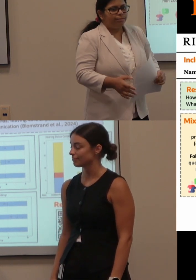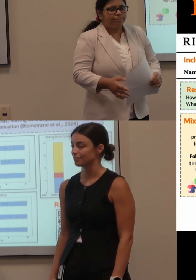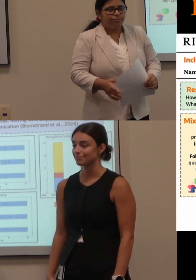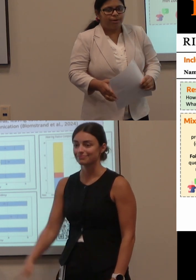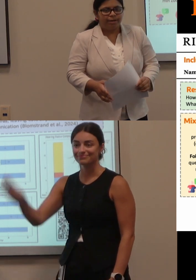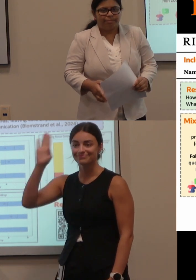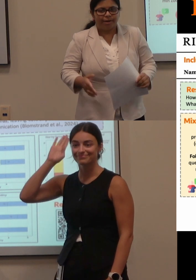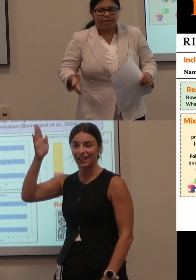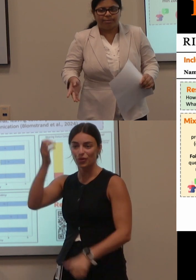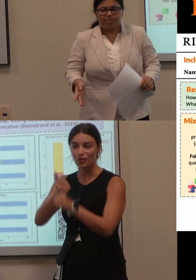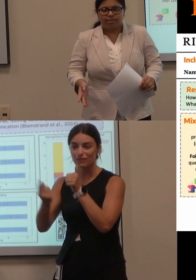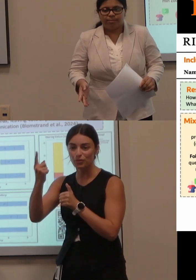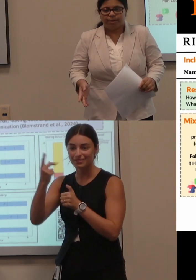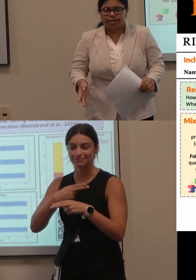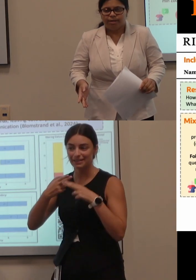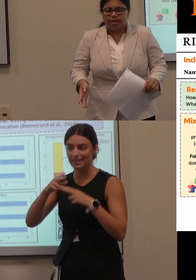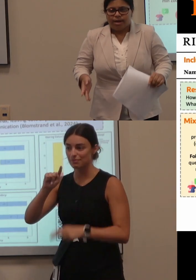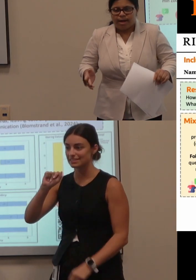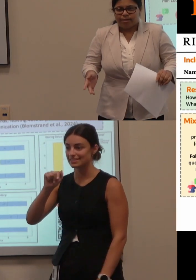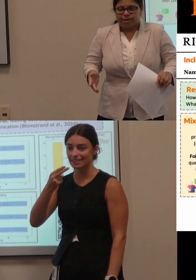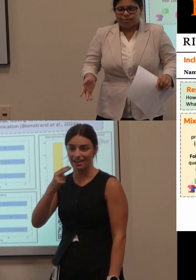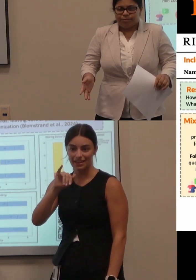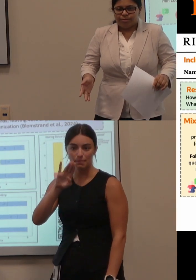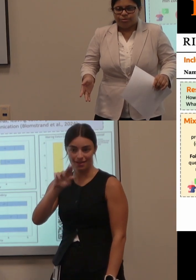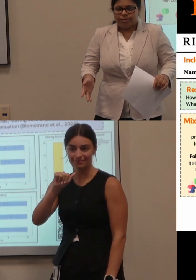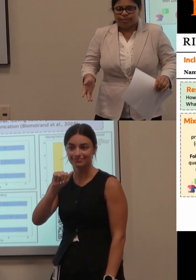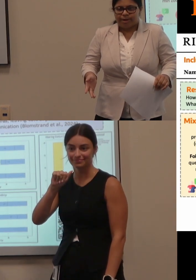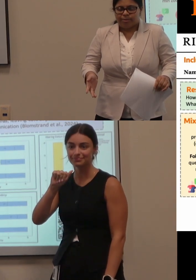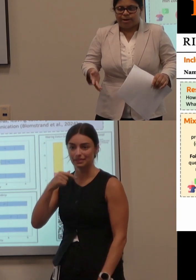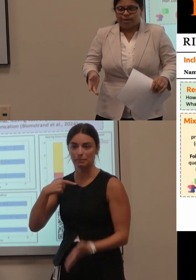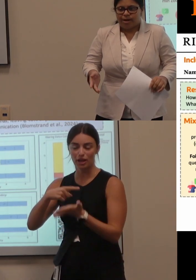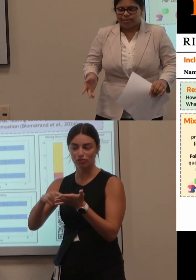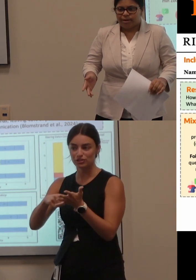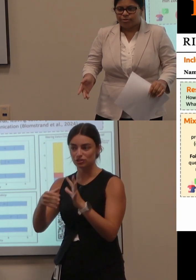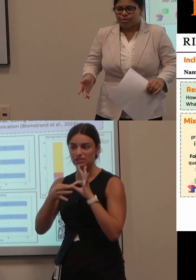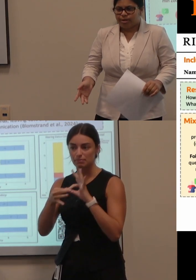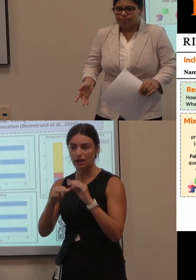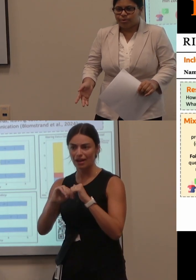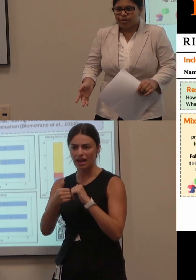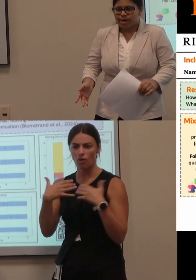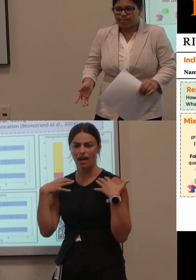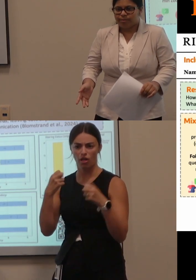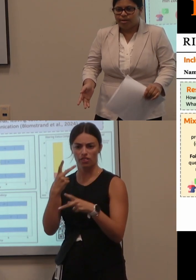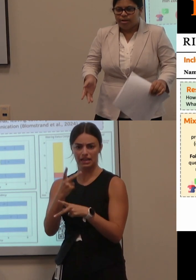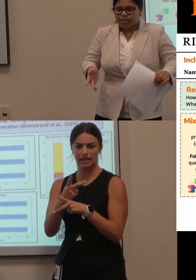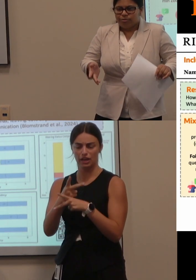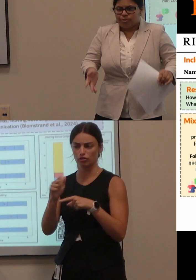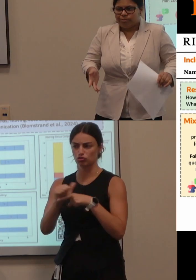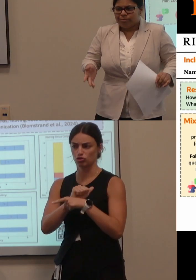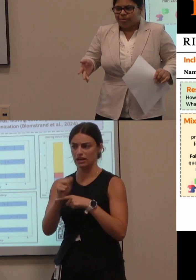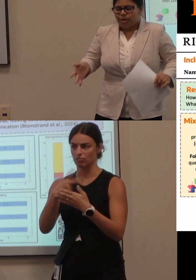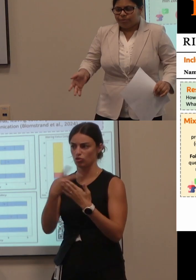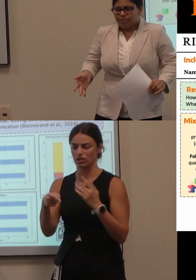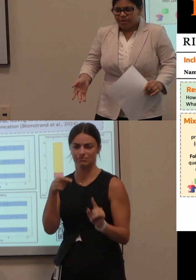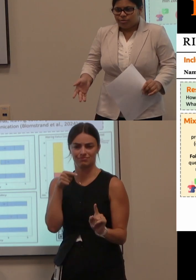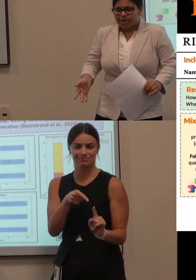Hello everyone, my name is Tahiba and my research is about how healthcare training programs don't often teach